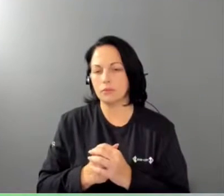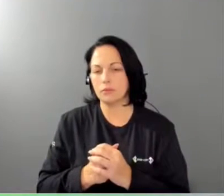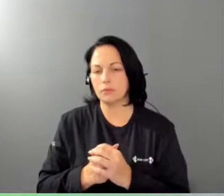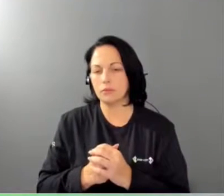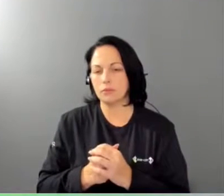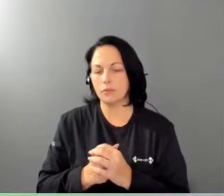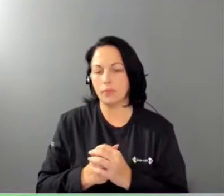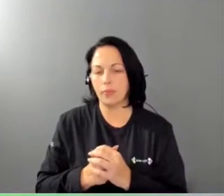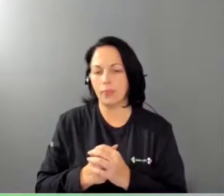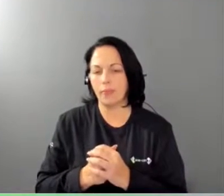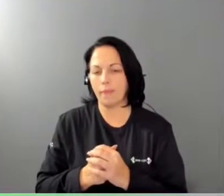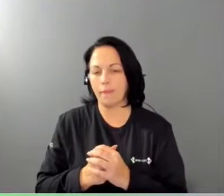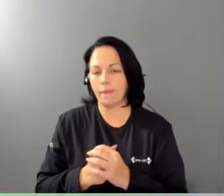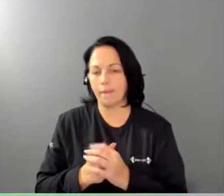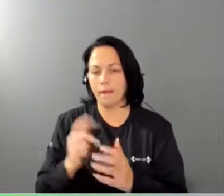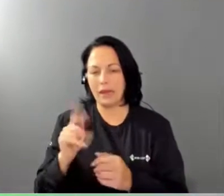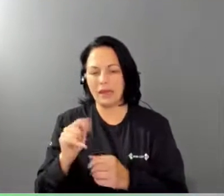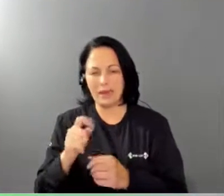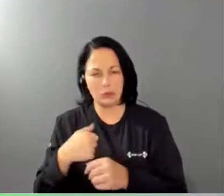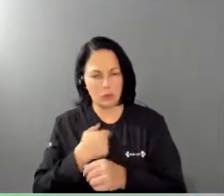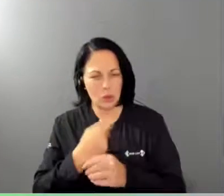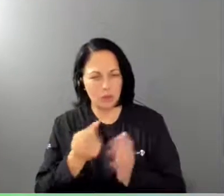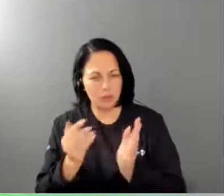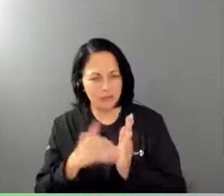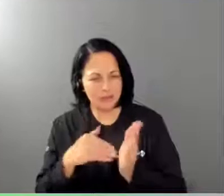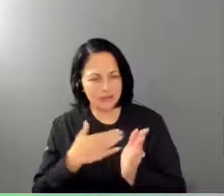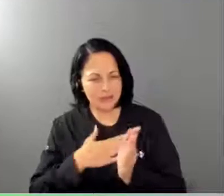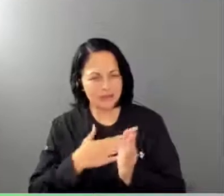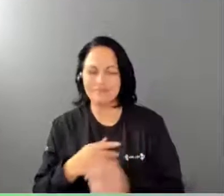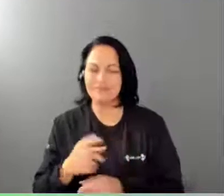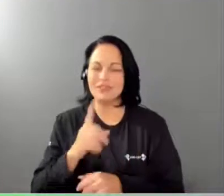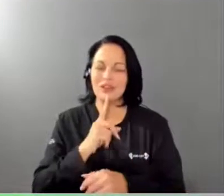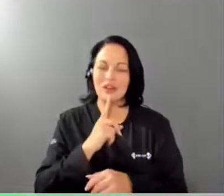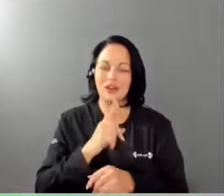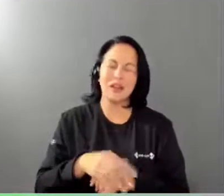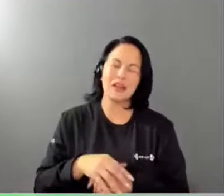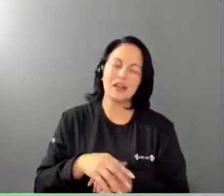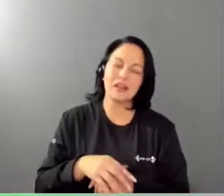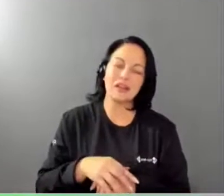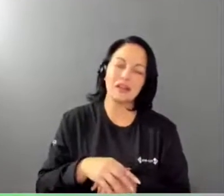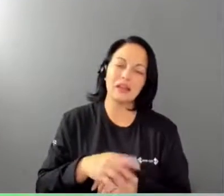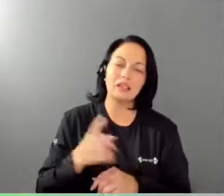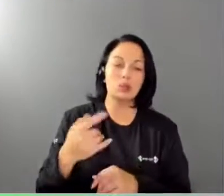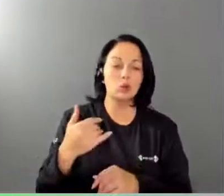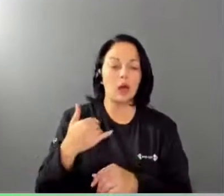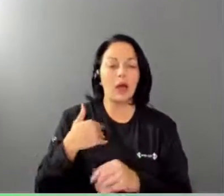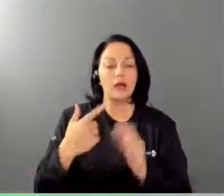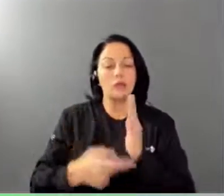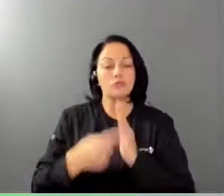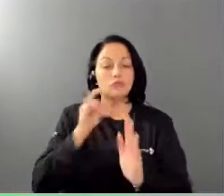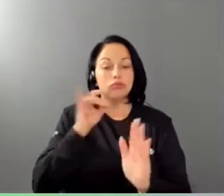specs such as click here or doing some natural language